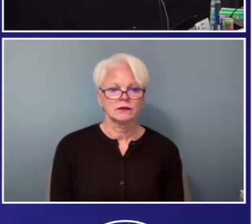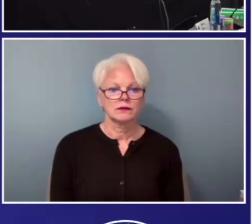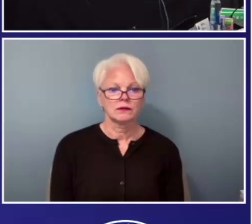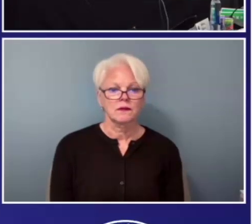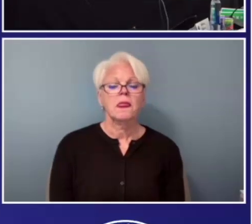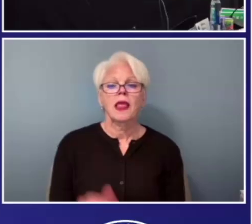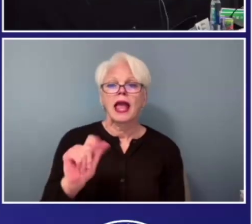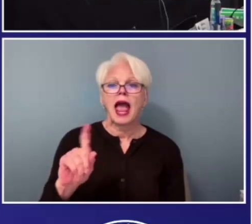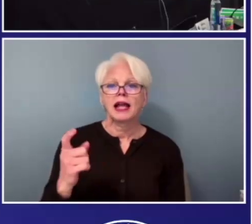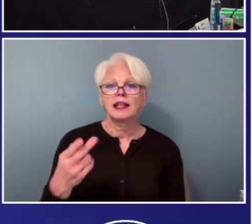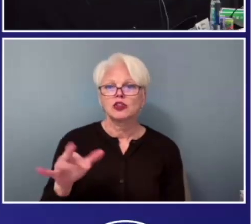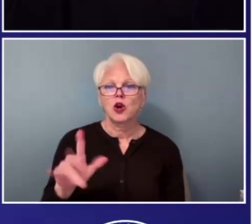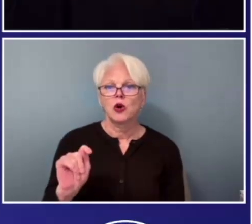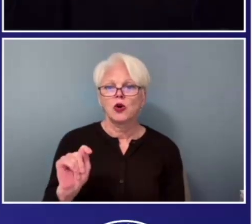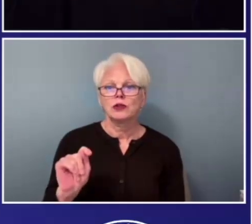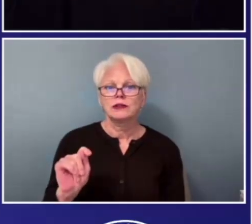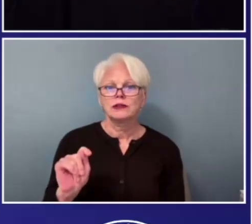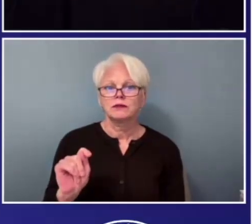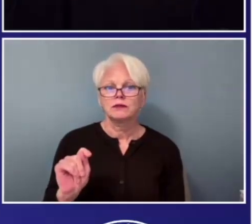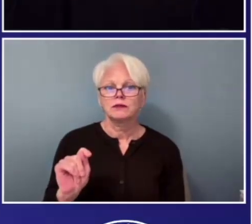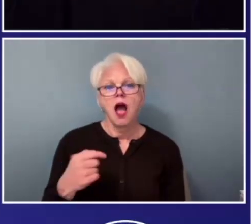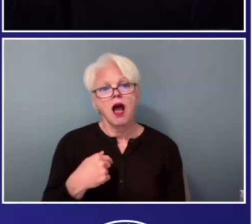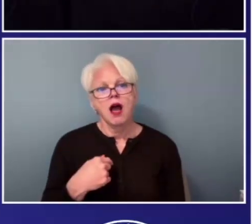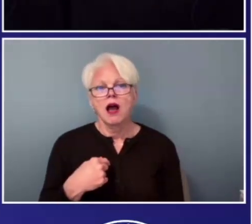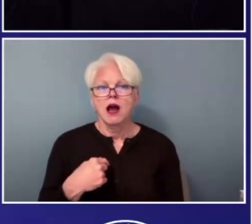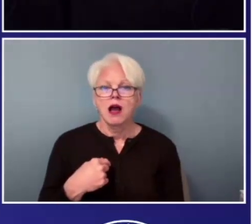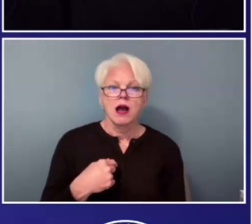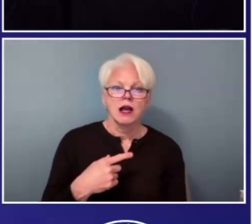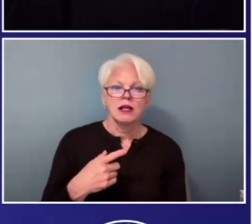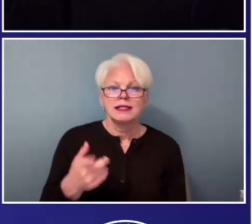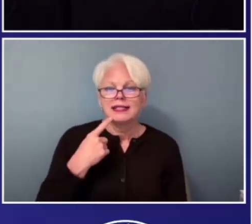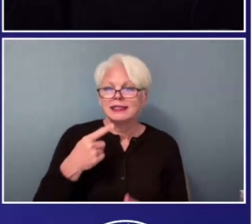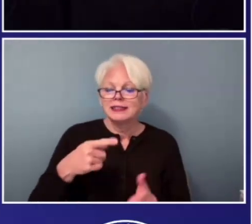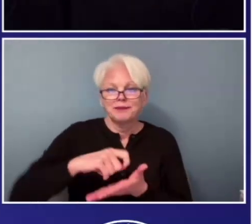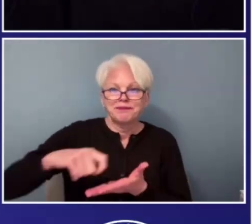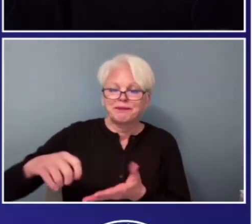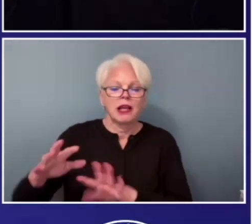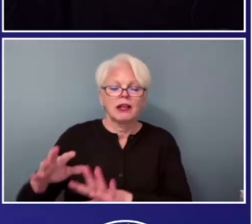Alex Holt/ I don't -- I just pen and ink. Can you just explain what this is?